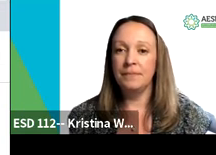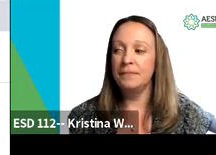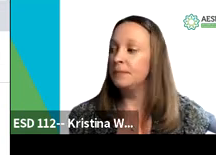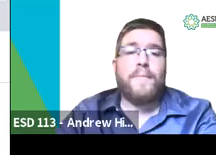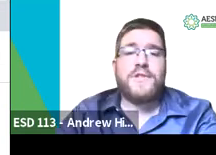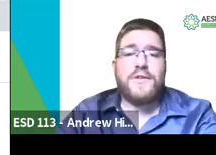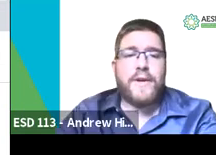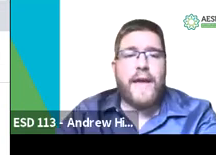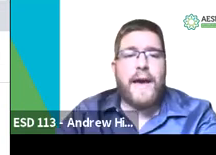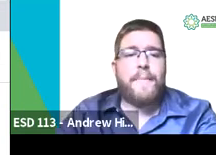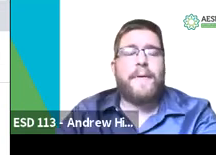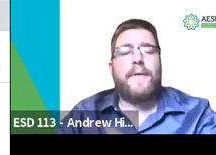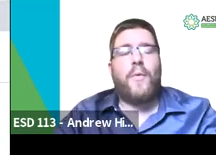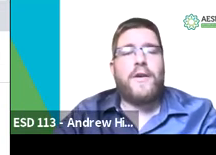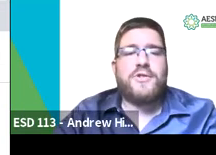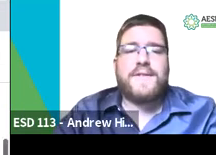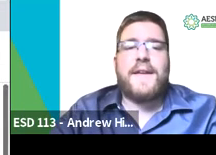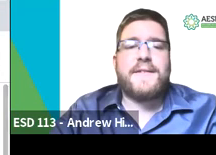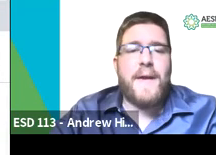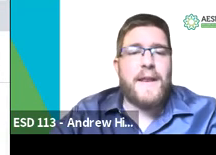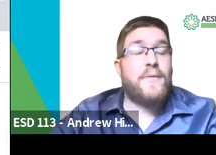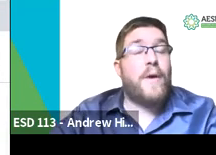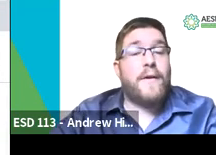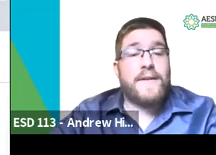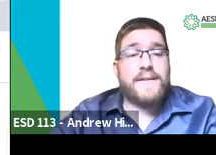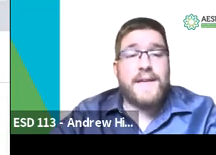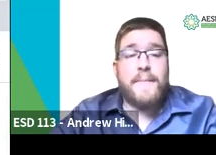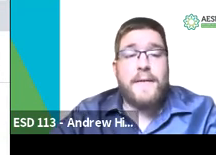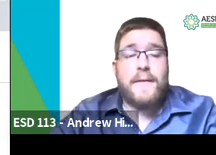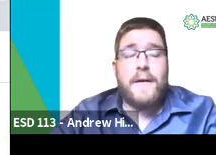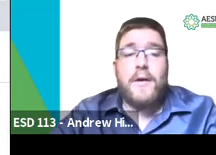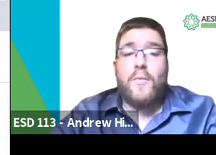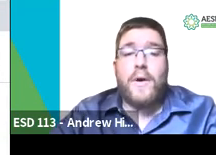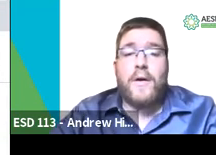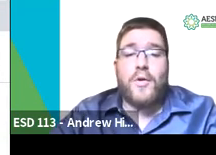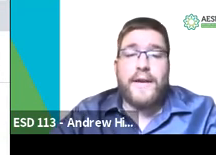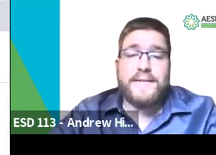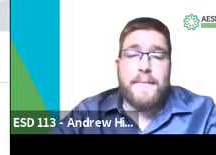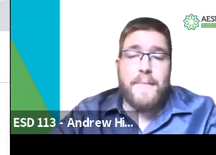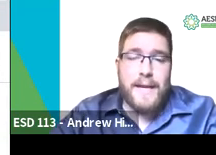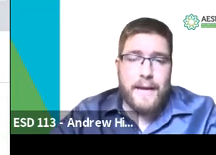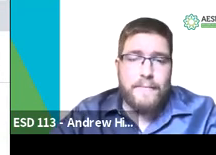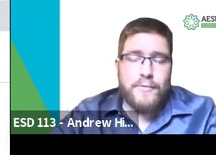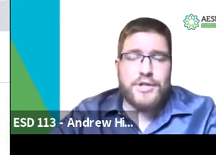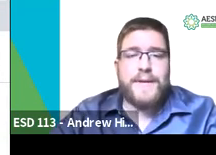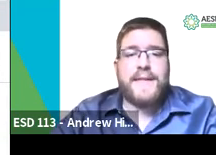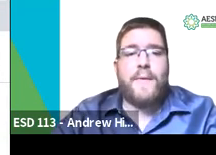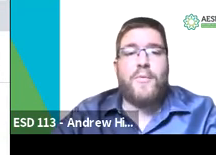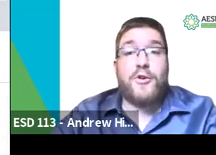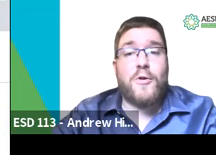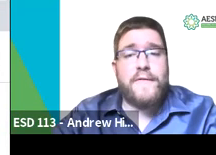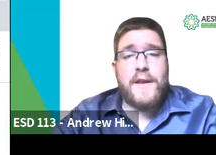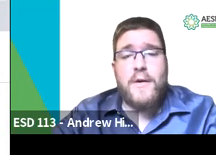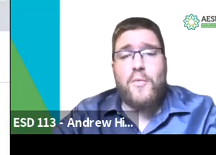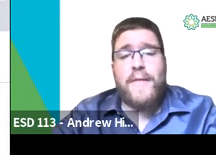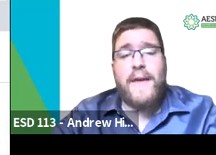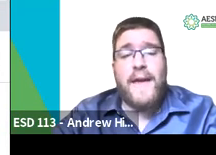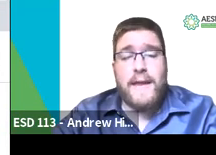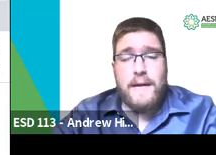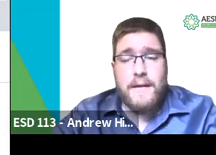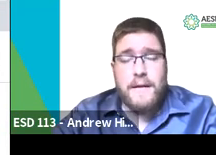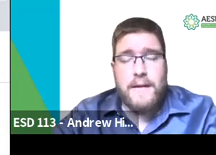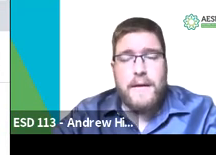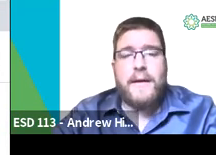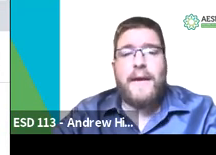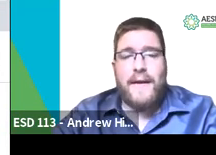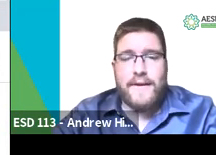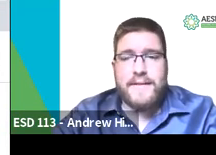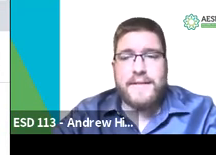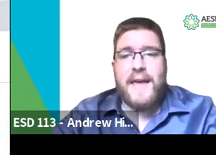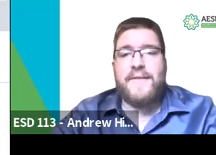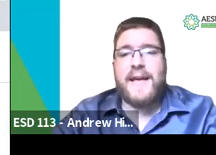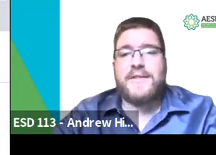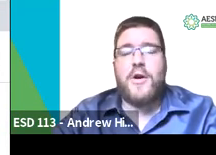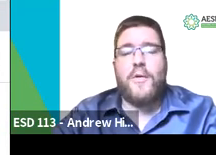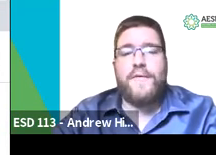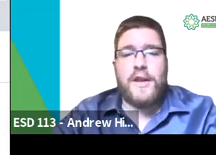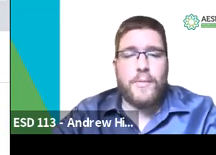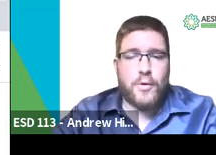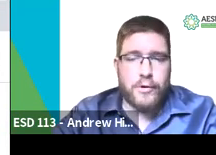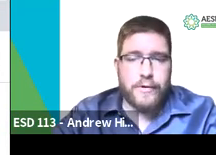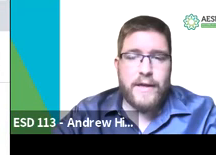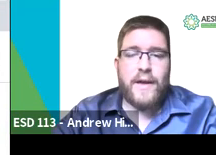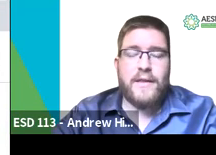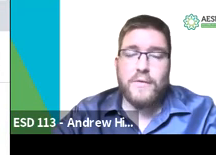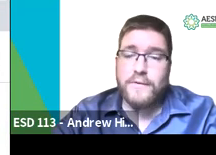ESD 113 - Andrew Hickman: So just to recap what you just did is made it where this assignment will only accept media, which means they will record a video within amis because Canvas has their own video recorder that you can use.